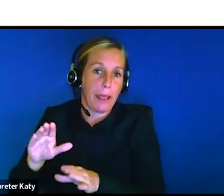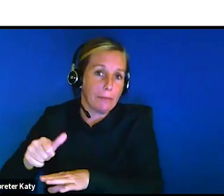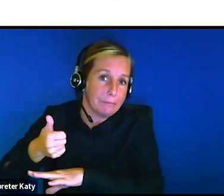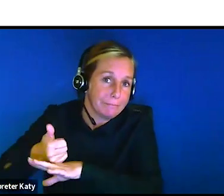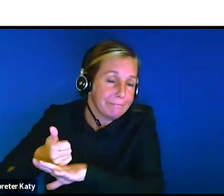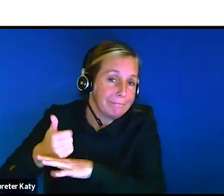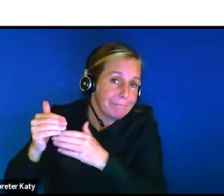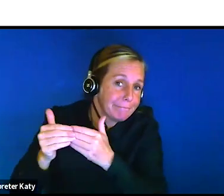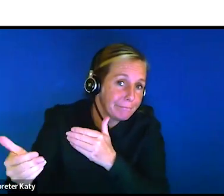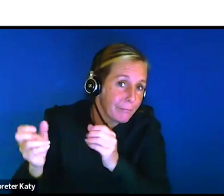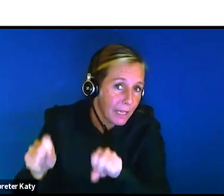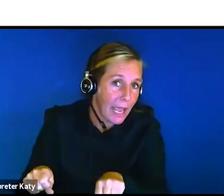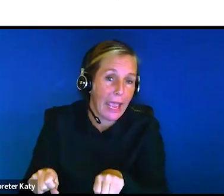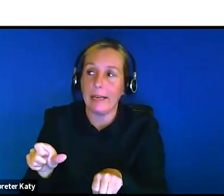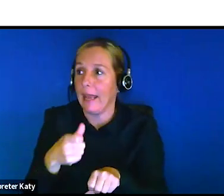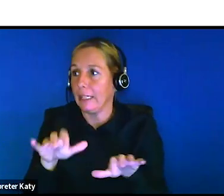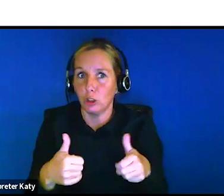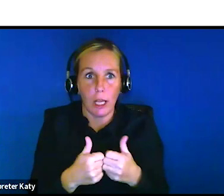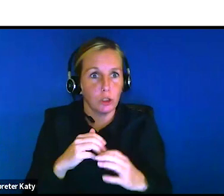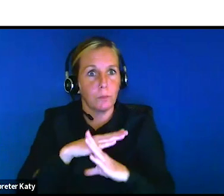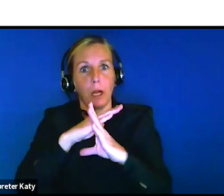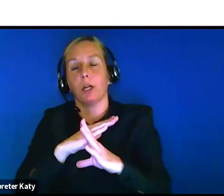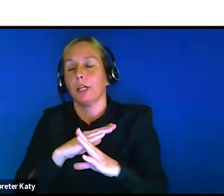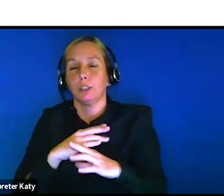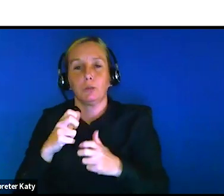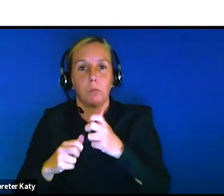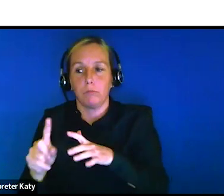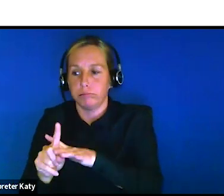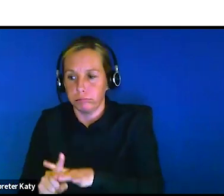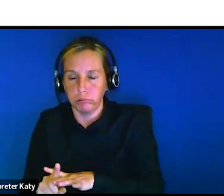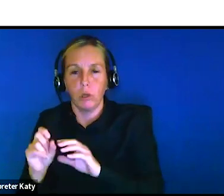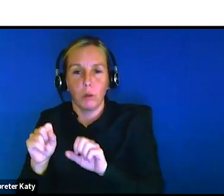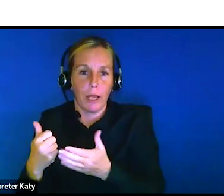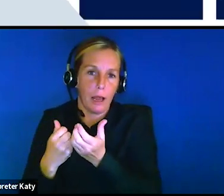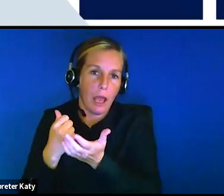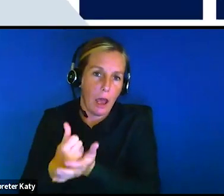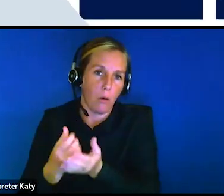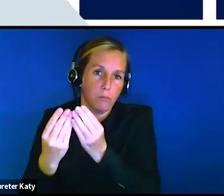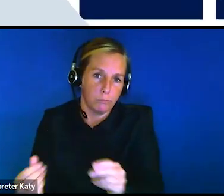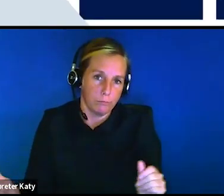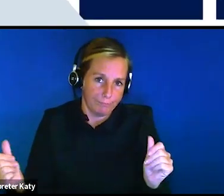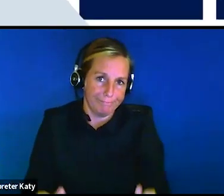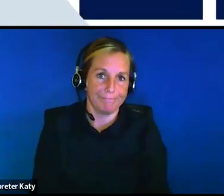with any challenges, barriers or roadblocks along the way. Next slide, please.